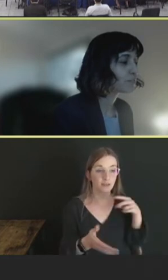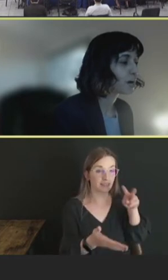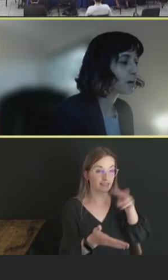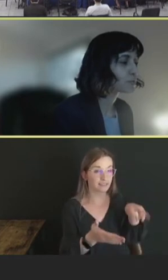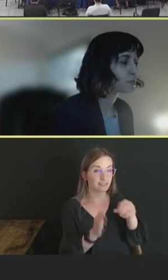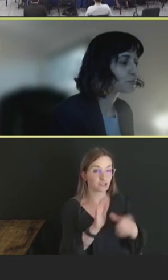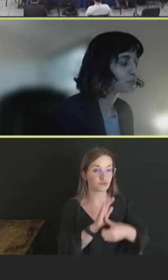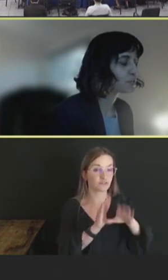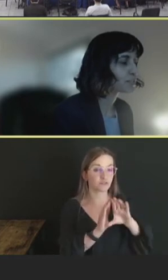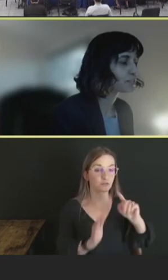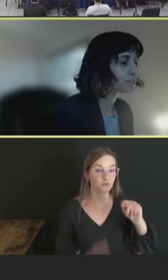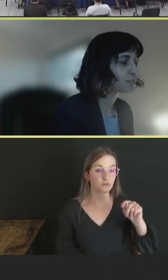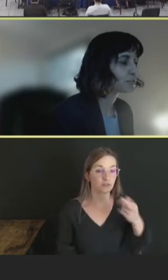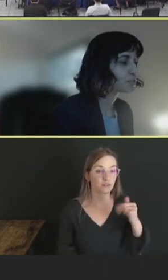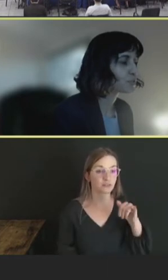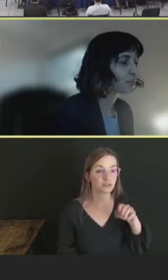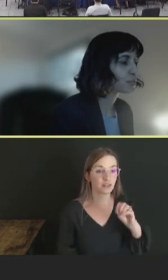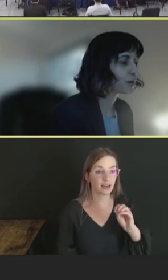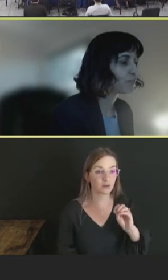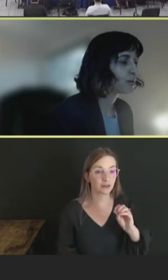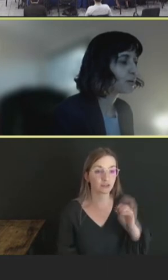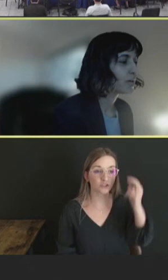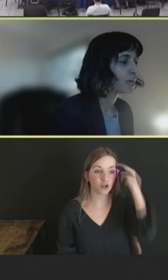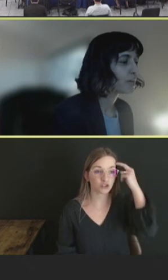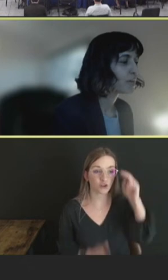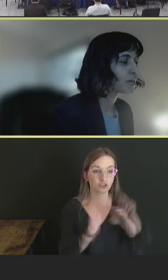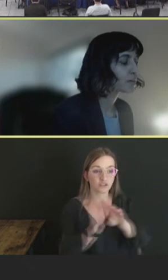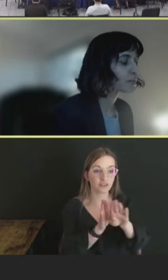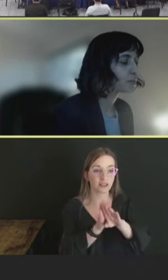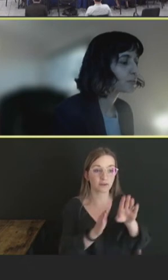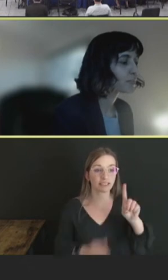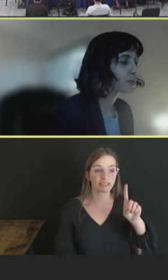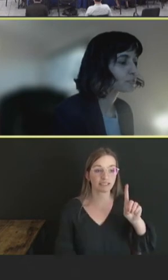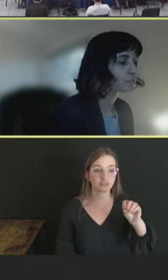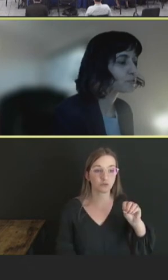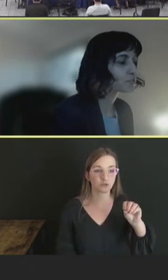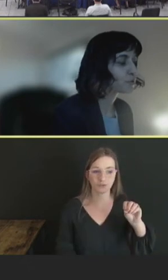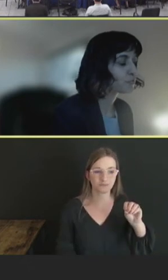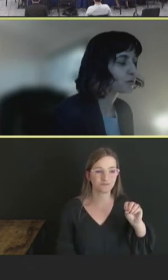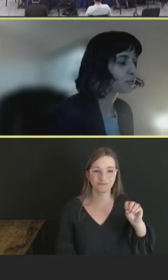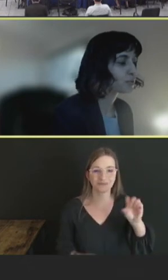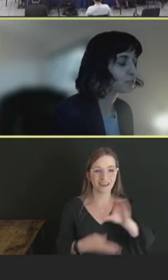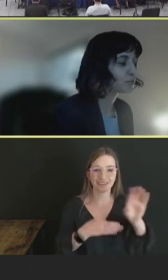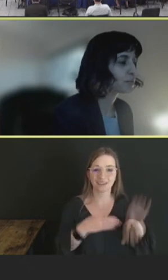of times between 2002 and 2012, and they concluded that there was no support for a link between